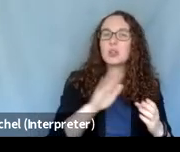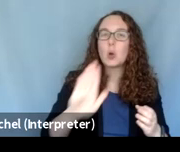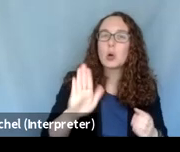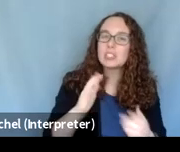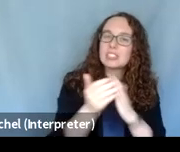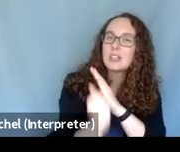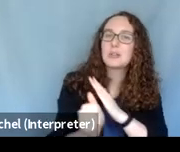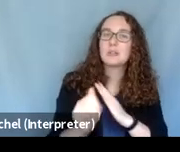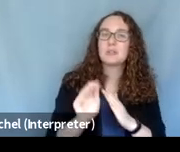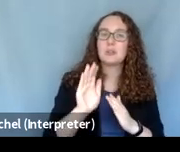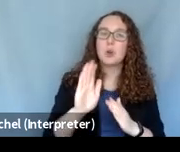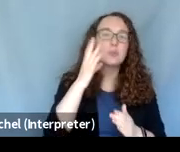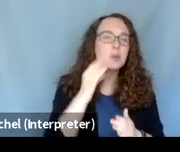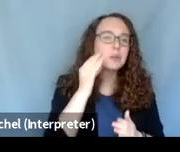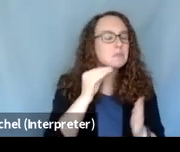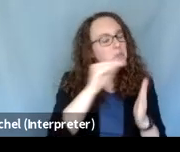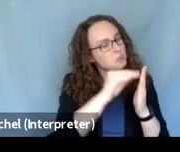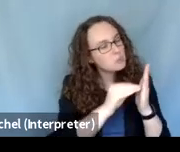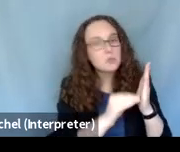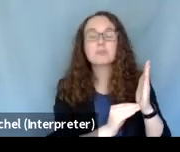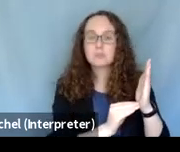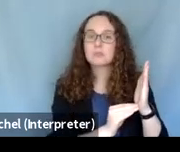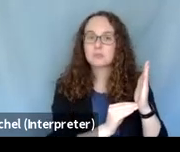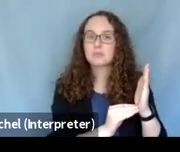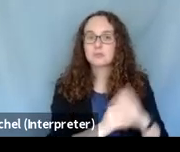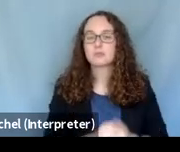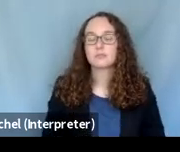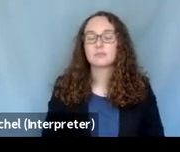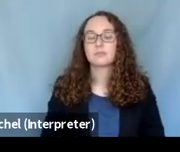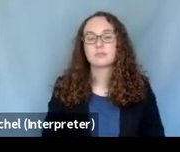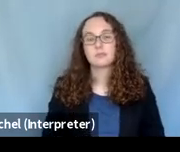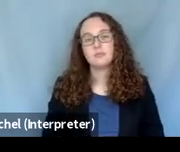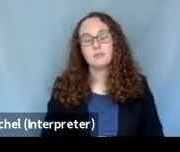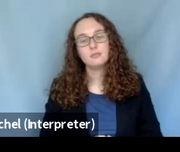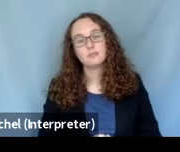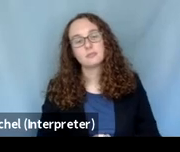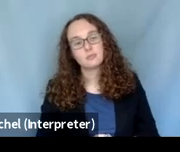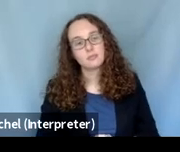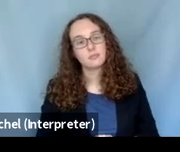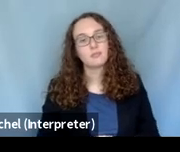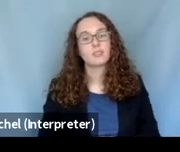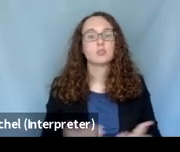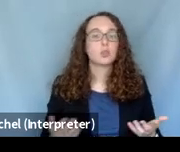you are during this time. We will start the resume, we will review it many times, we'll make